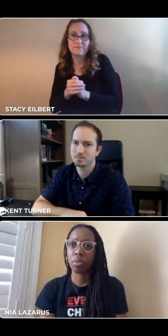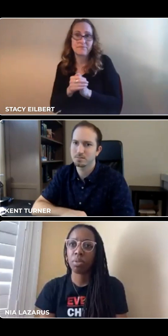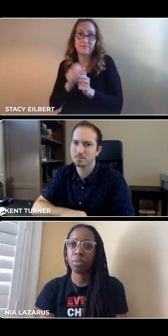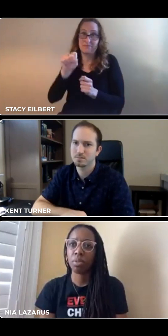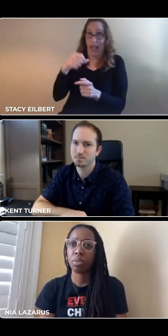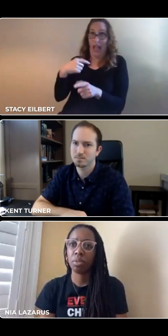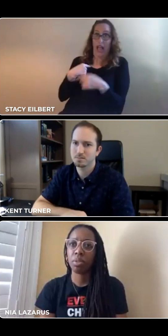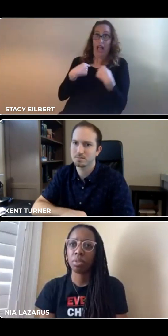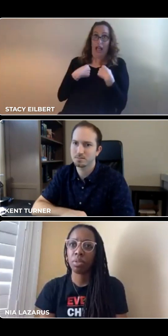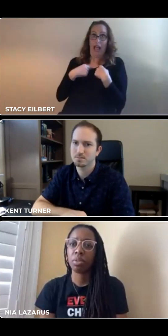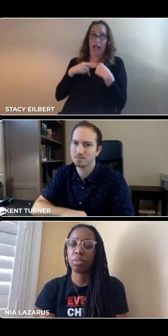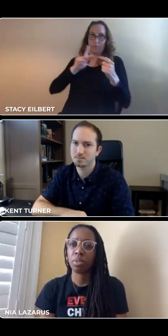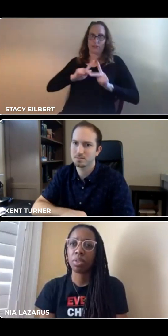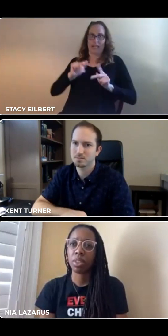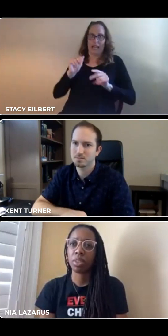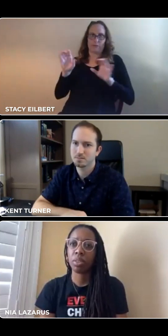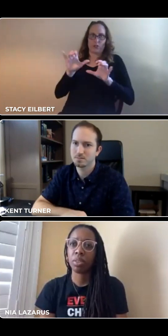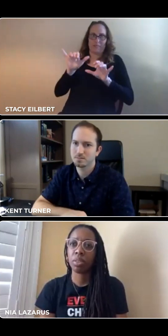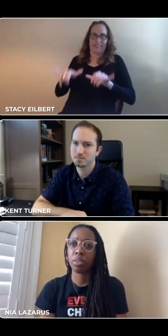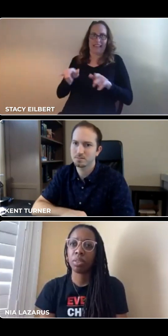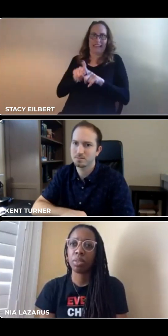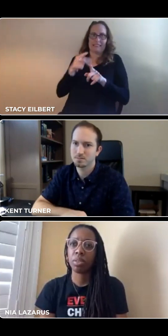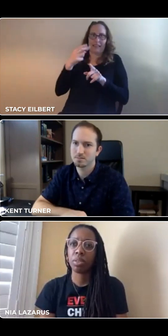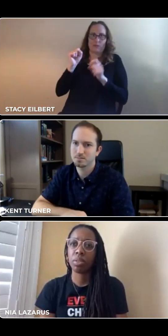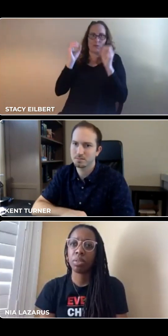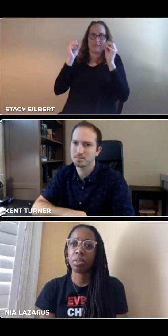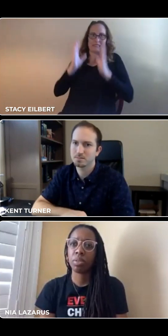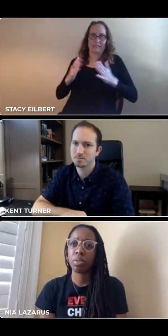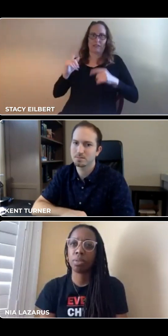ask more questions, they can use that office hour to ask.